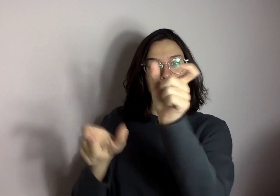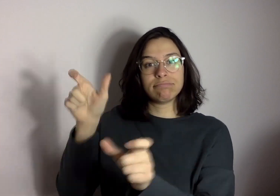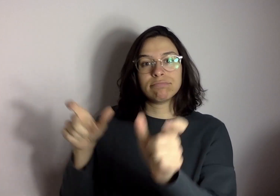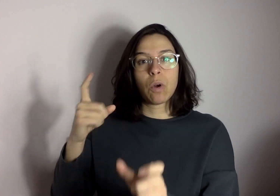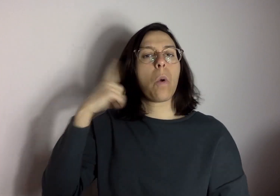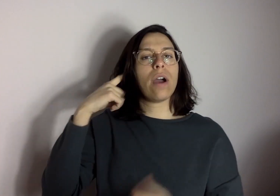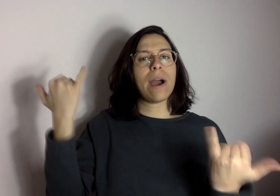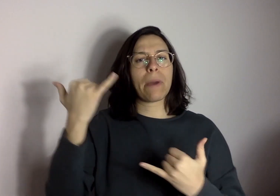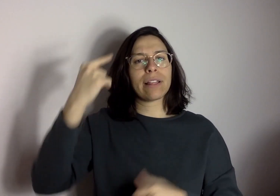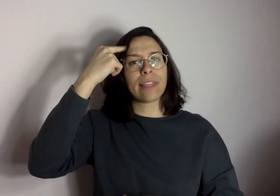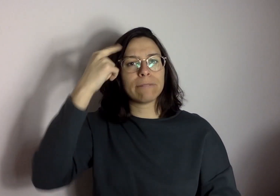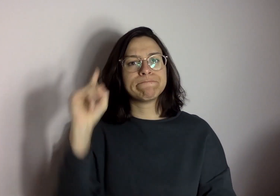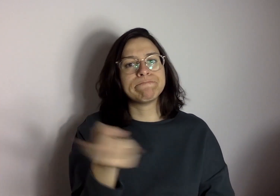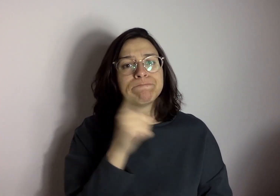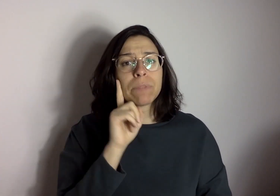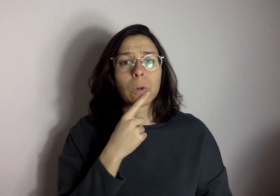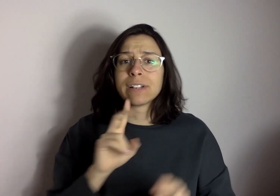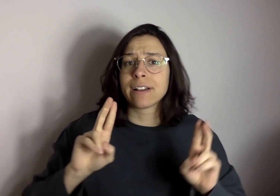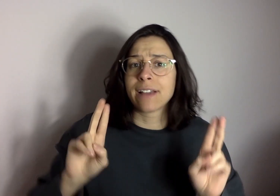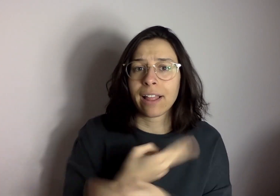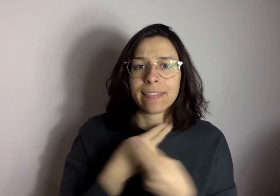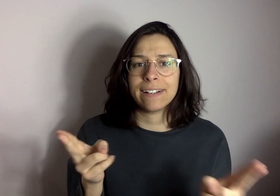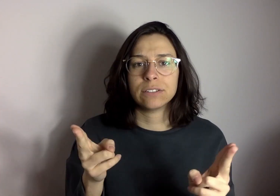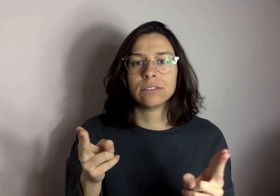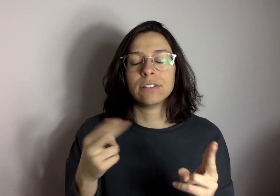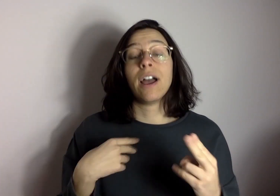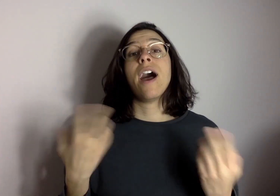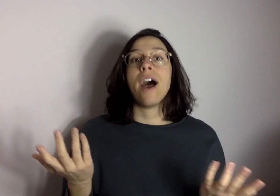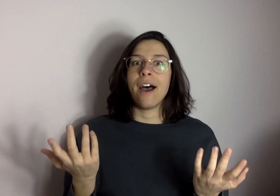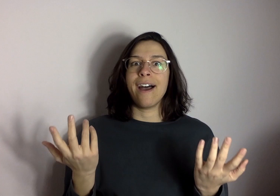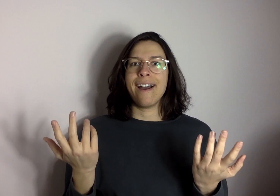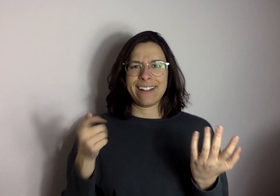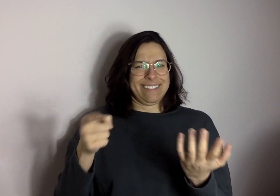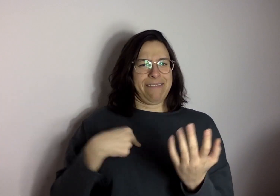were hearing people think that deaf people can´t do something. I mean …come on!!